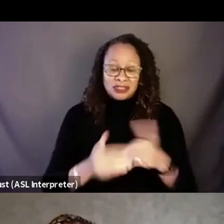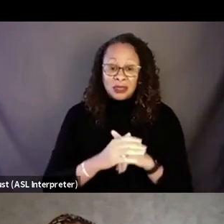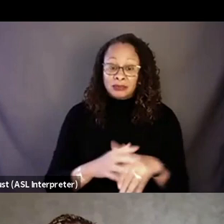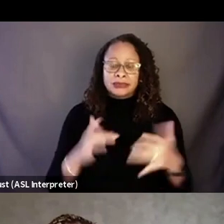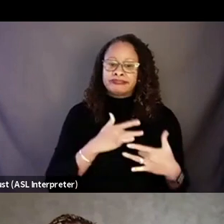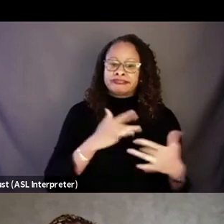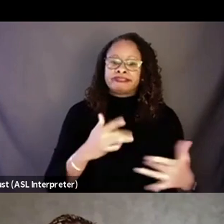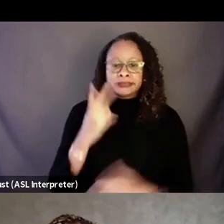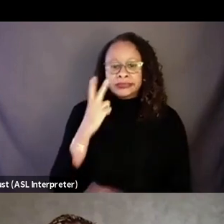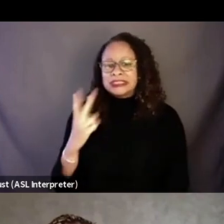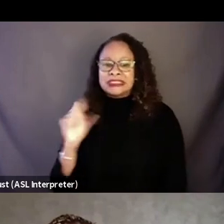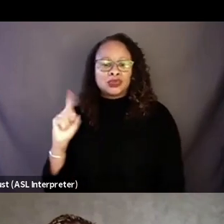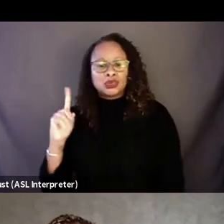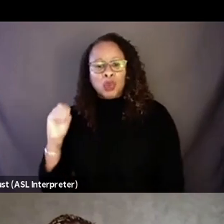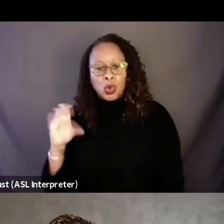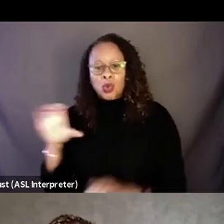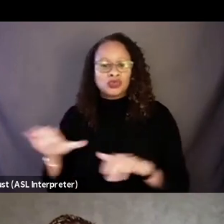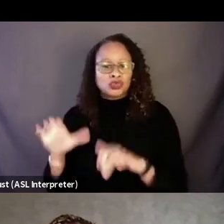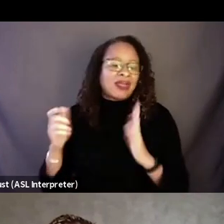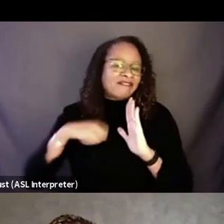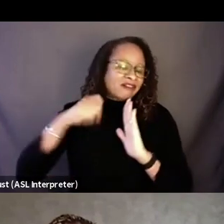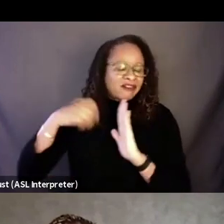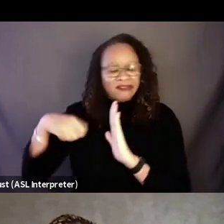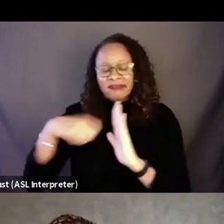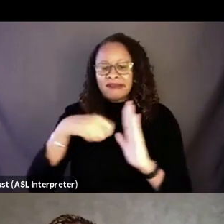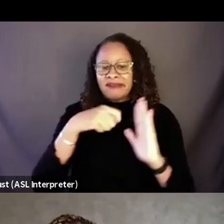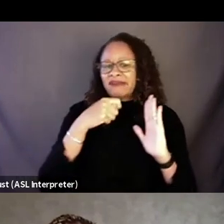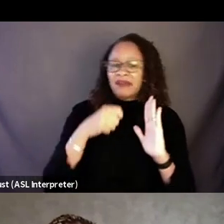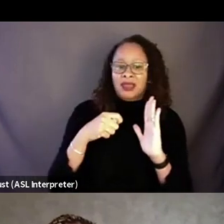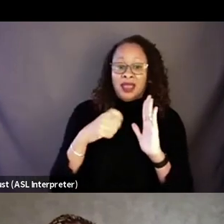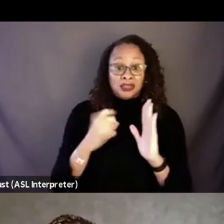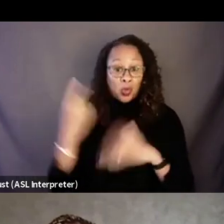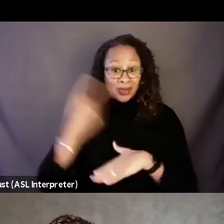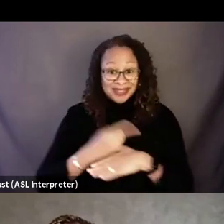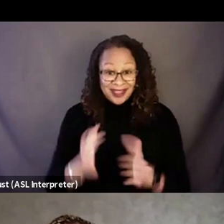around doing this filming. So the day that he came and asked me